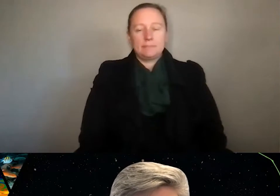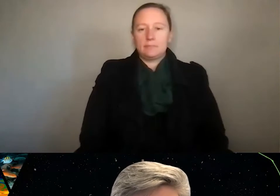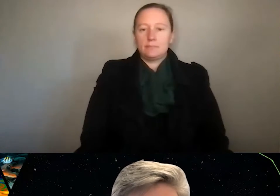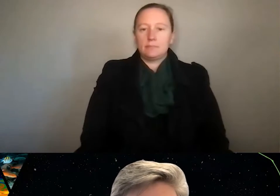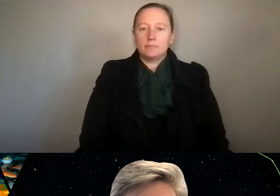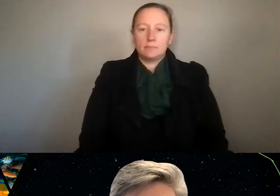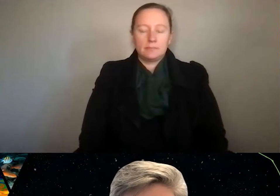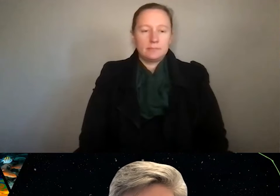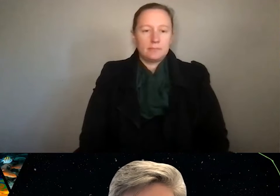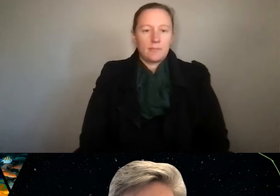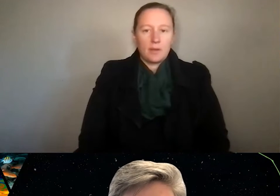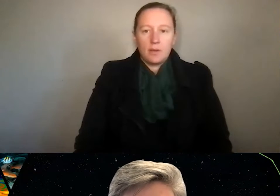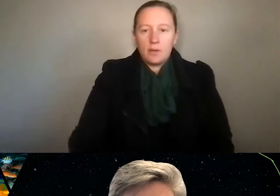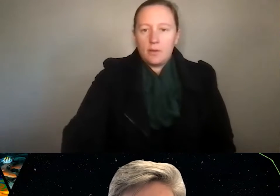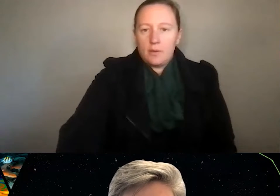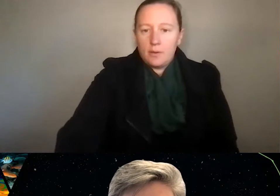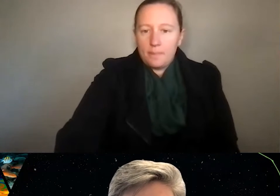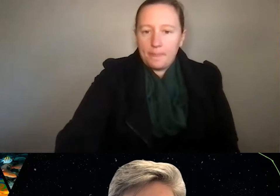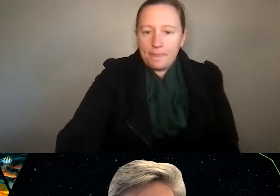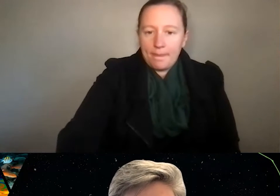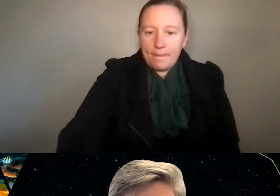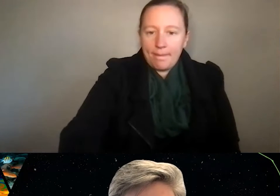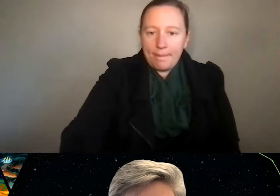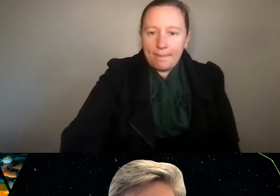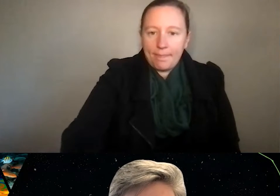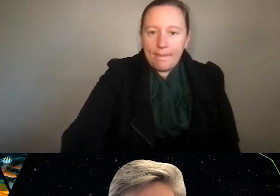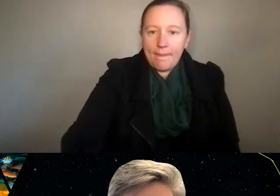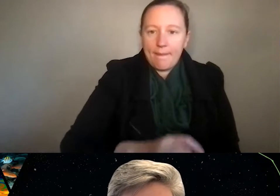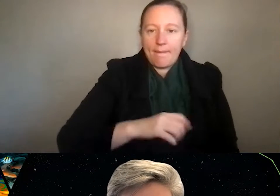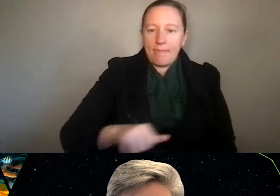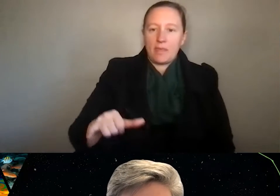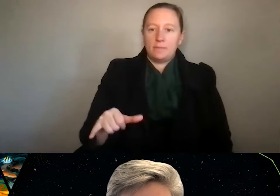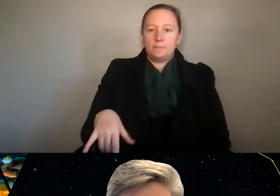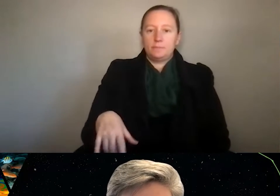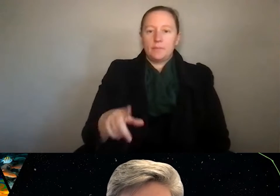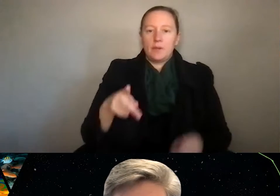to circle back to the person who had asked the question about whether they have